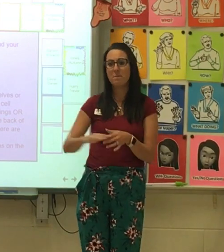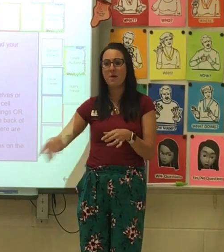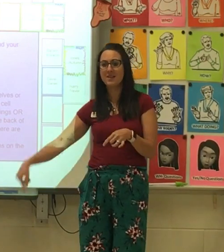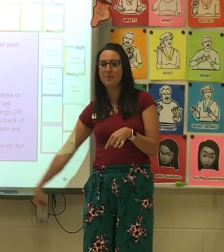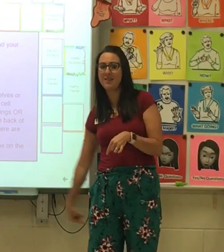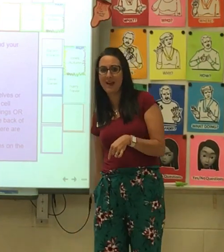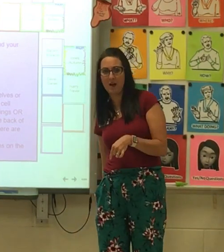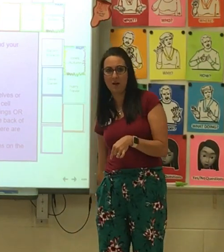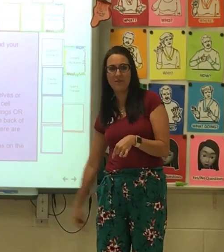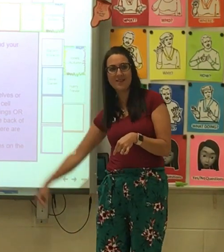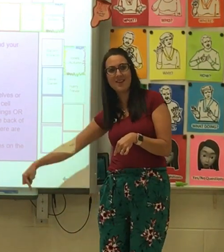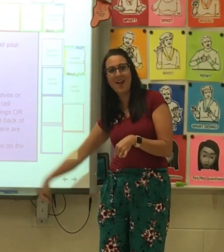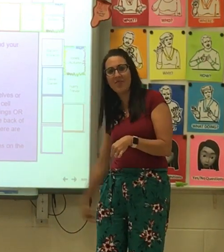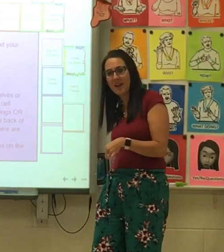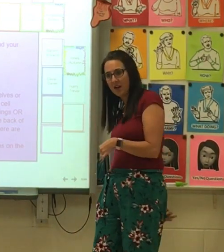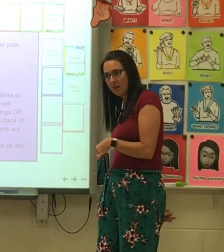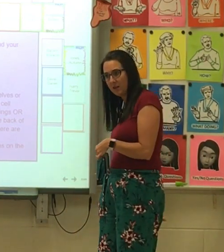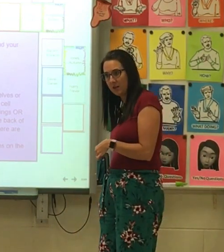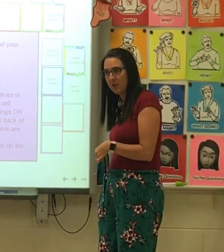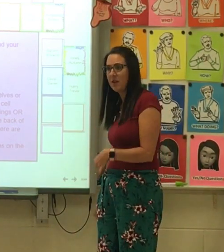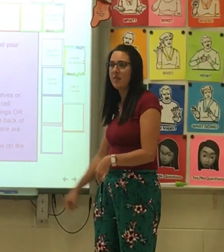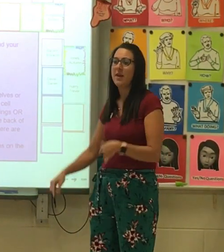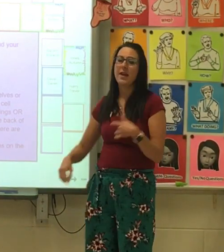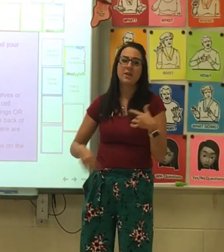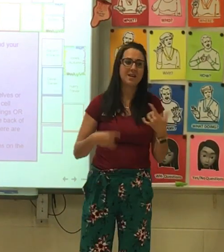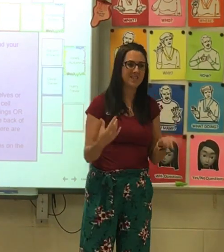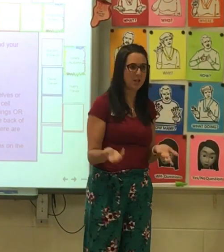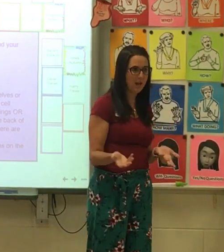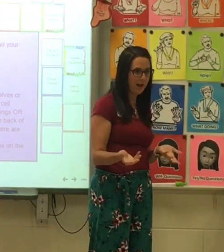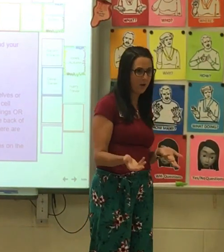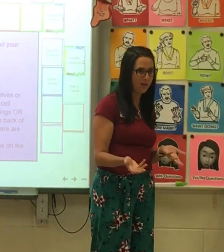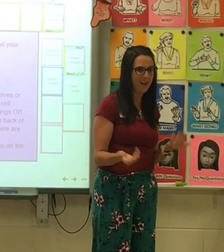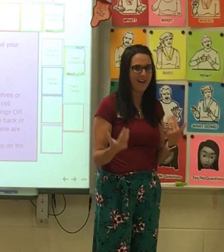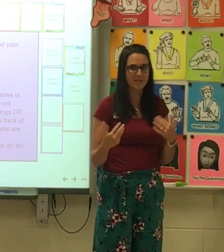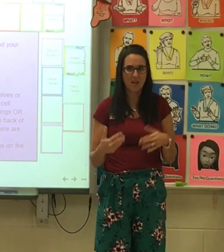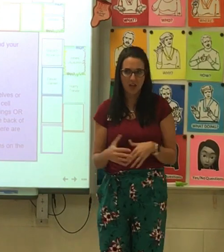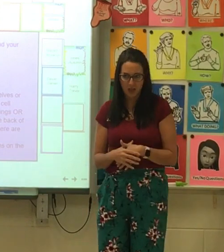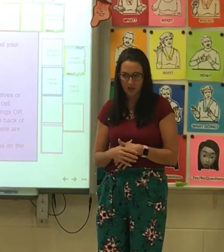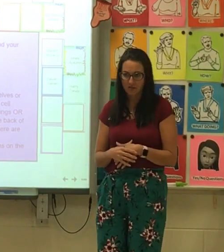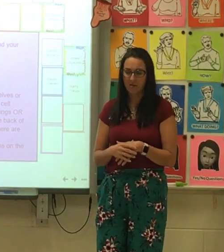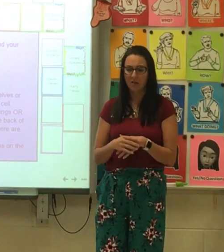you must be there if it's not there and I see you out and I have to take it turn